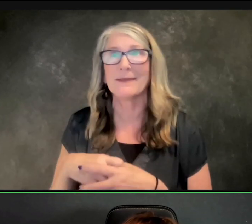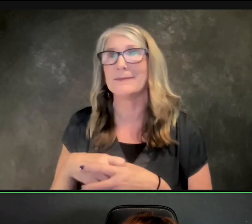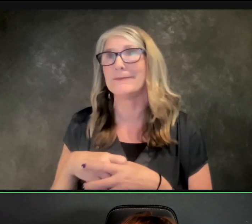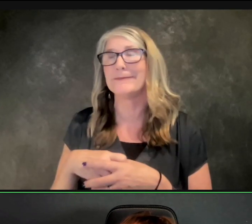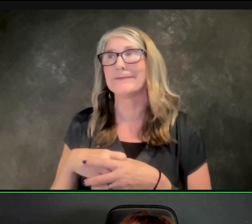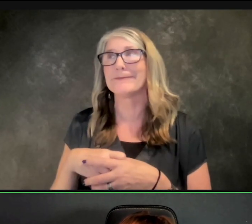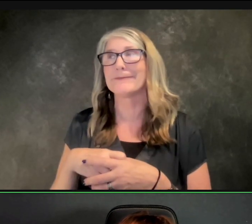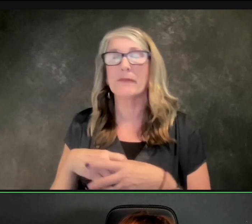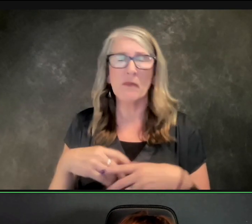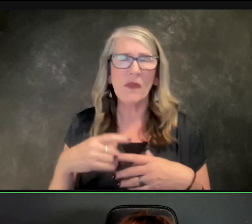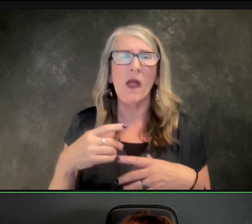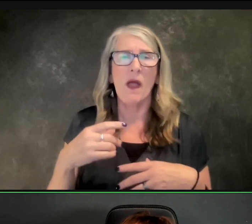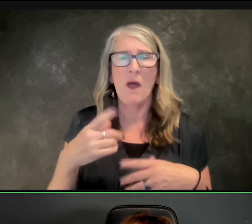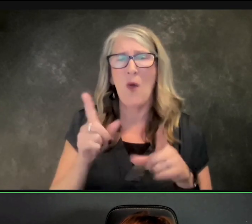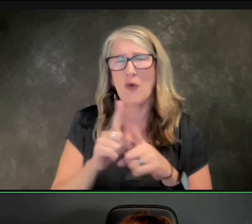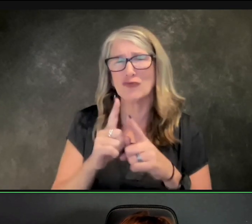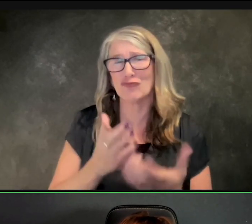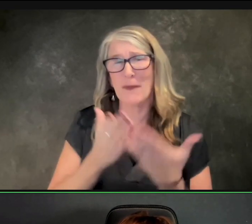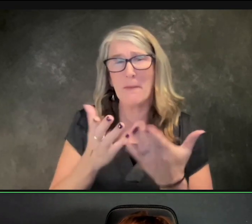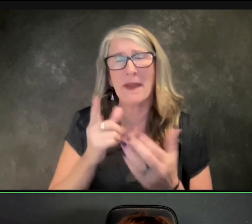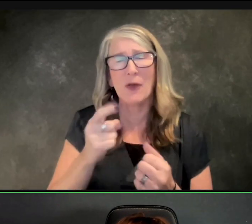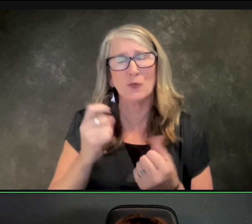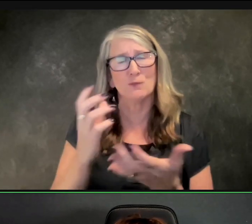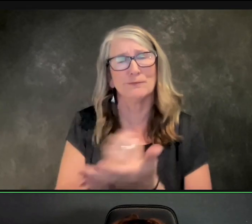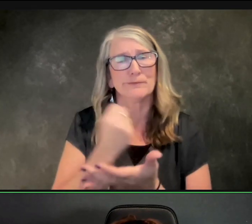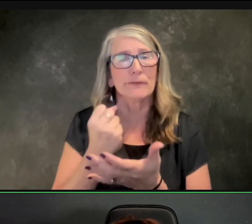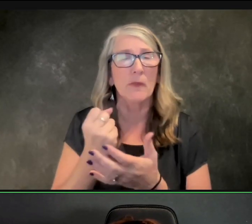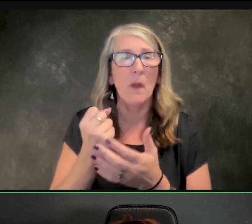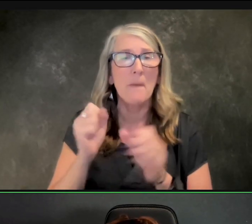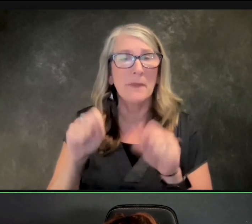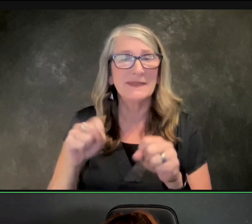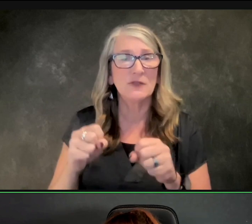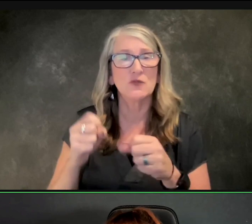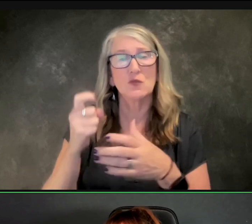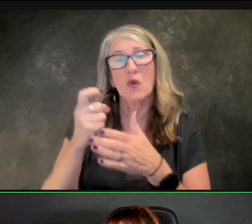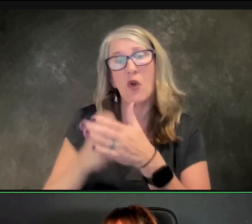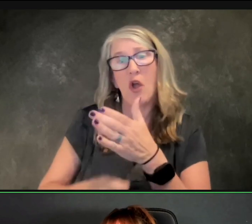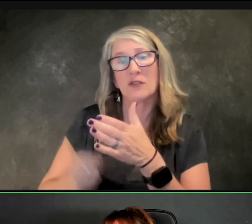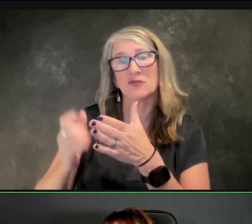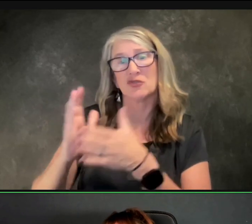Maybe your service provider will charge a daily flat rate,